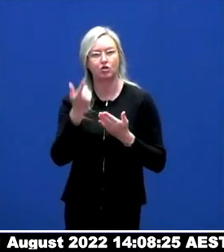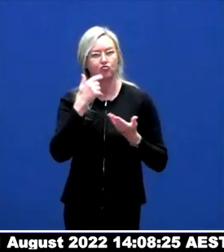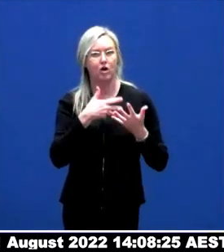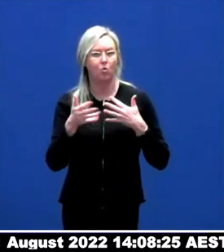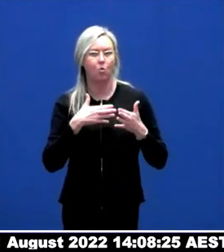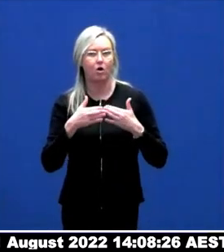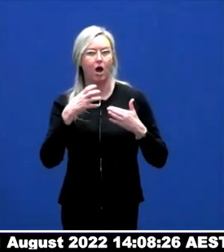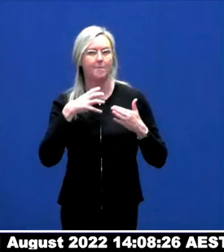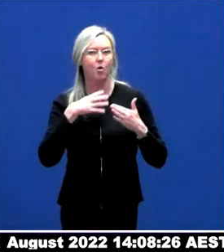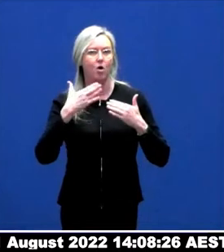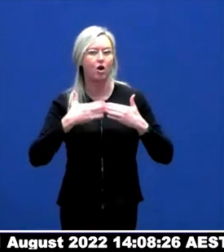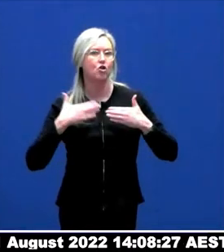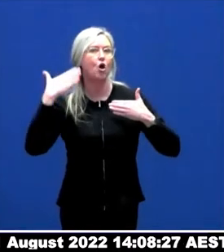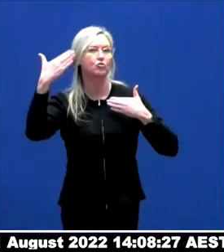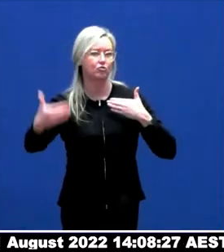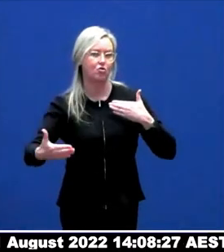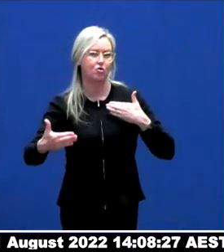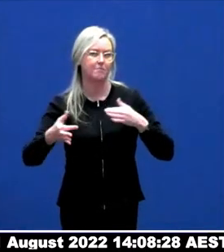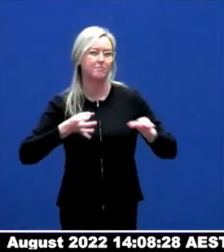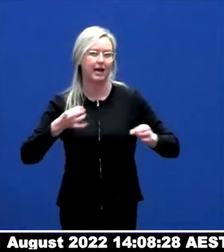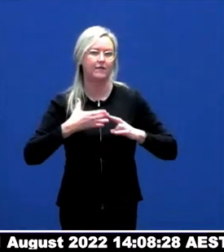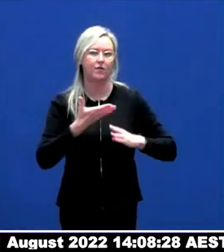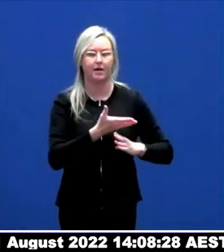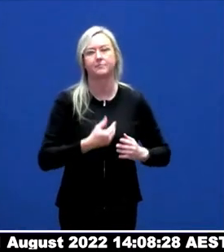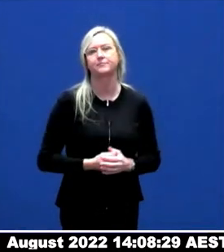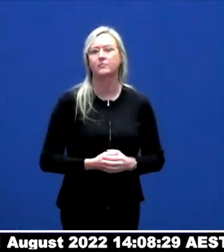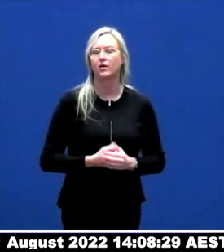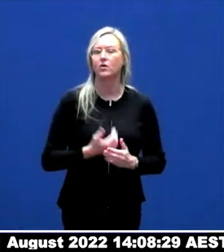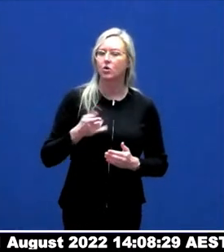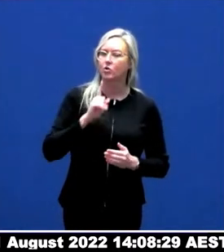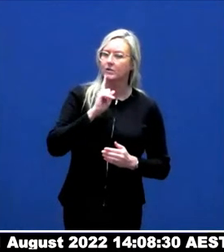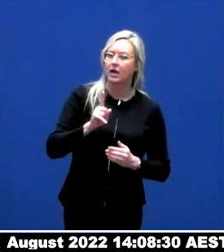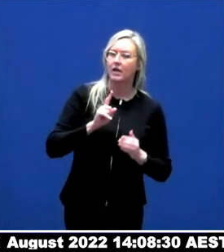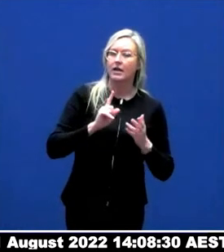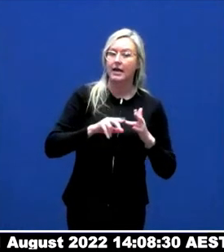So, when you've said that if they become homeless because of their disability,